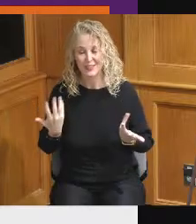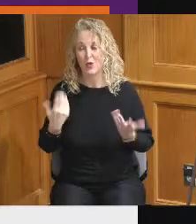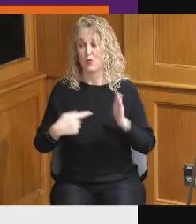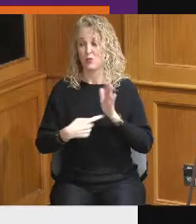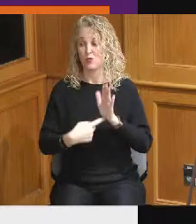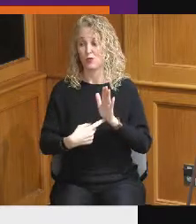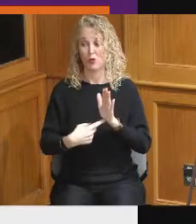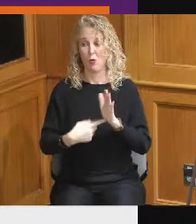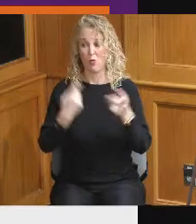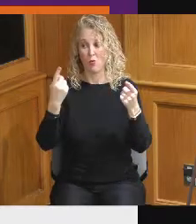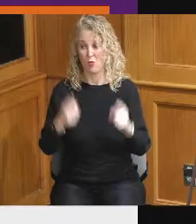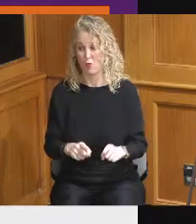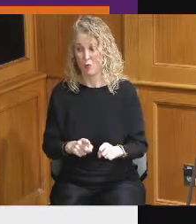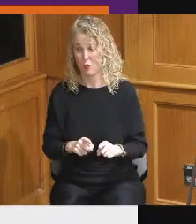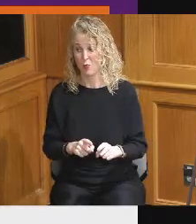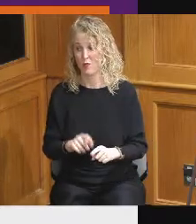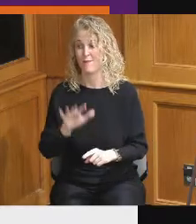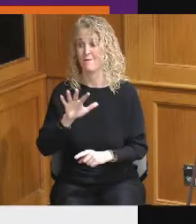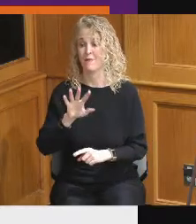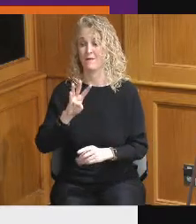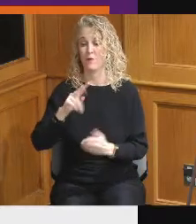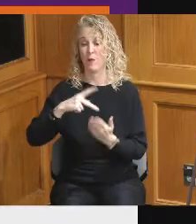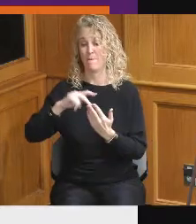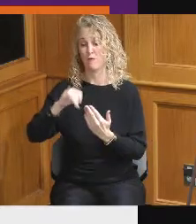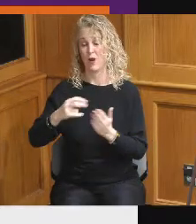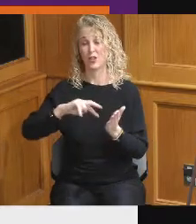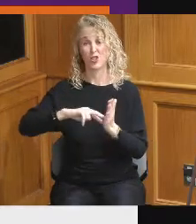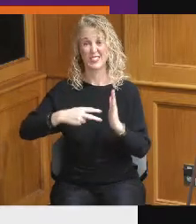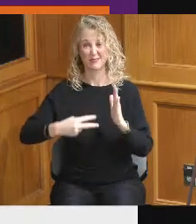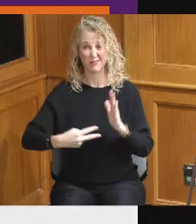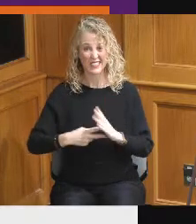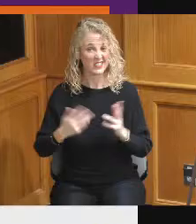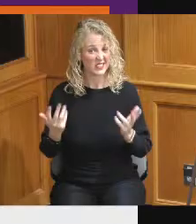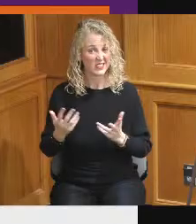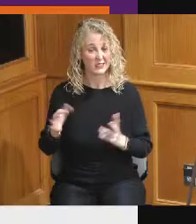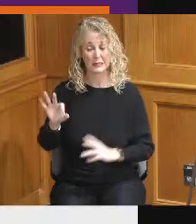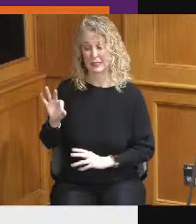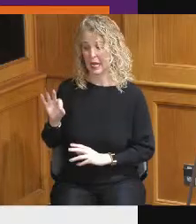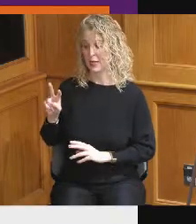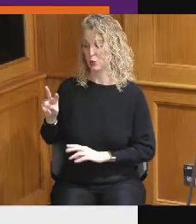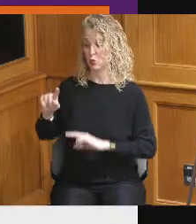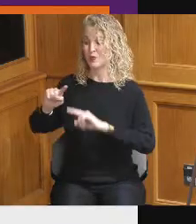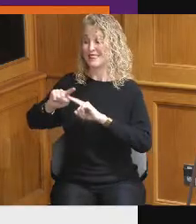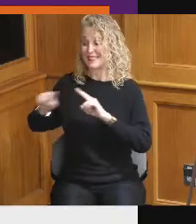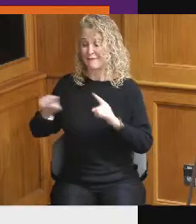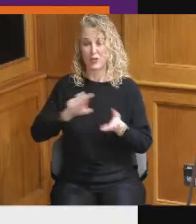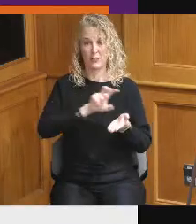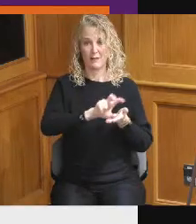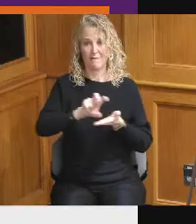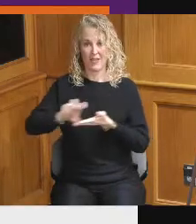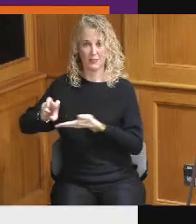works again is 54 projects so it's actually 92 different Investments so sometimes on a project we